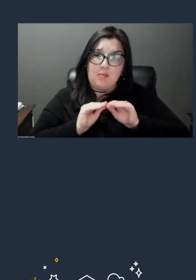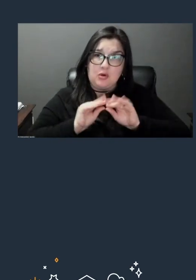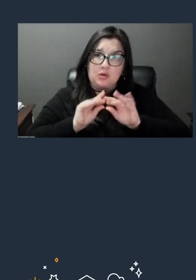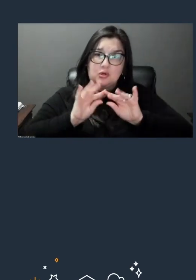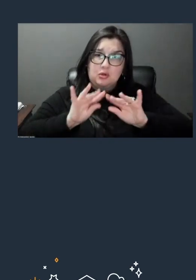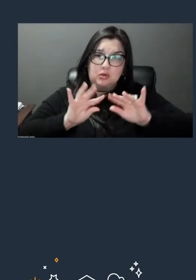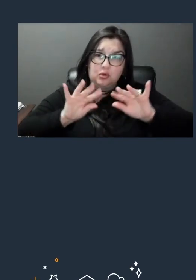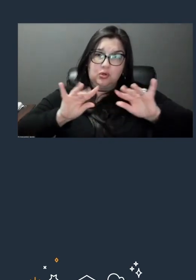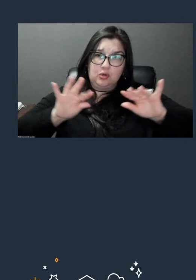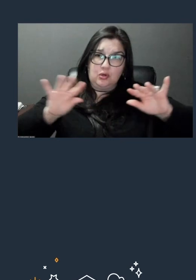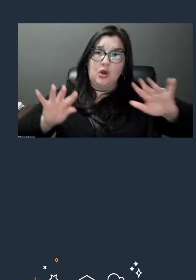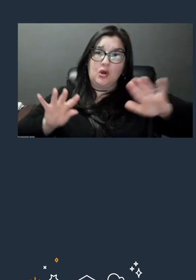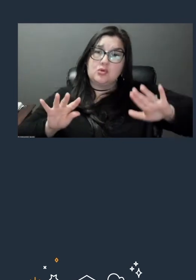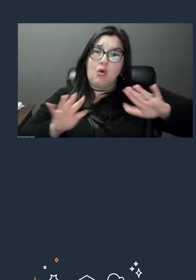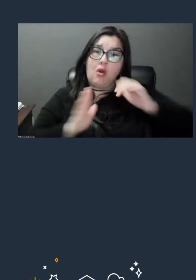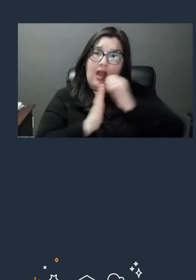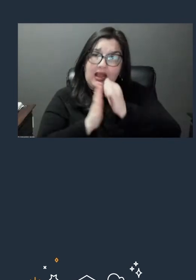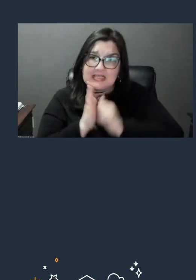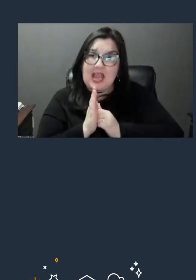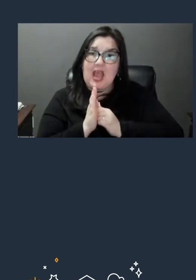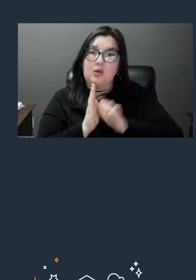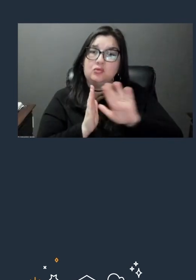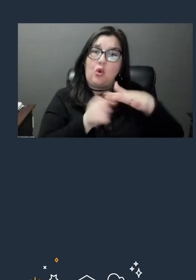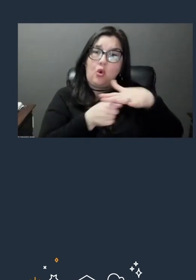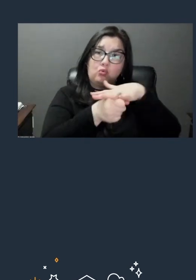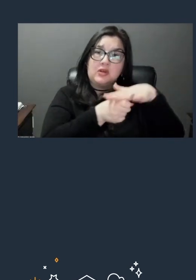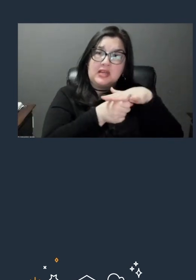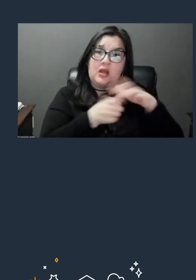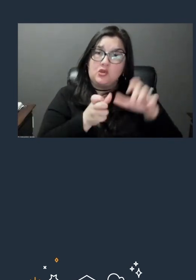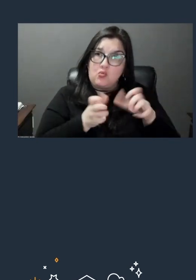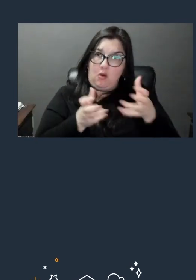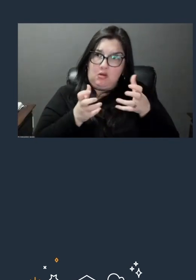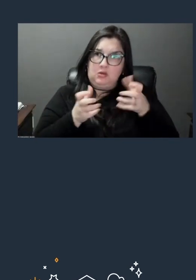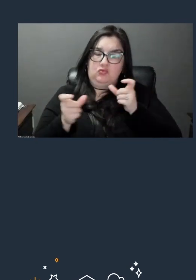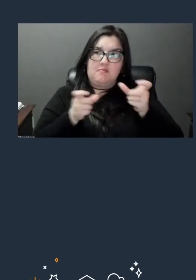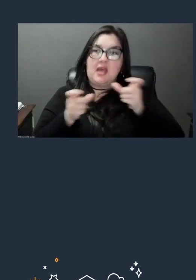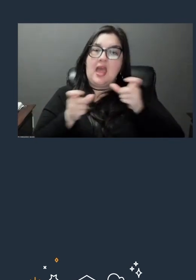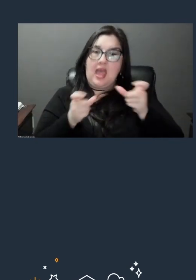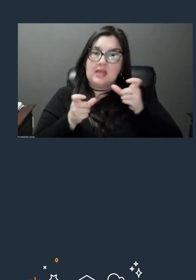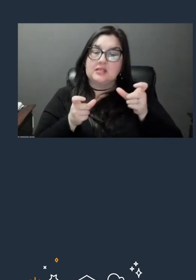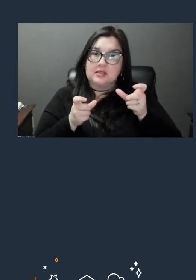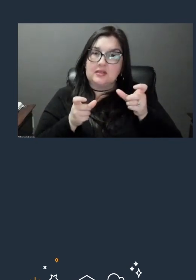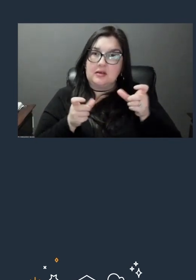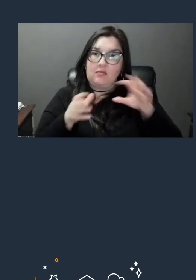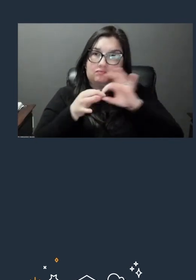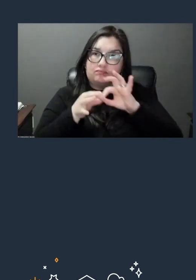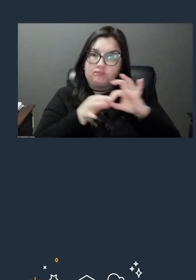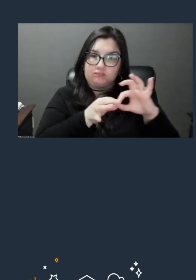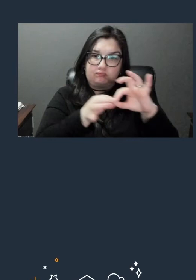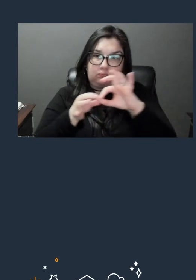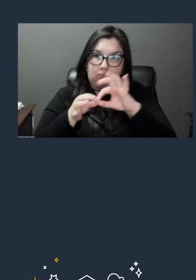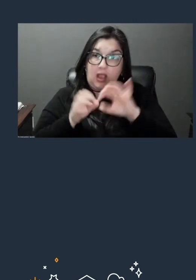which you want to manage as part of AWS Backup, and then monitor them from that central account, as well.